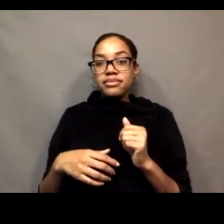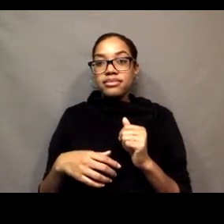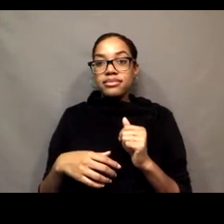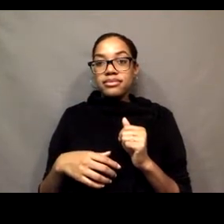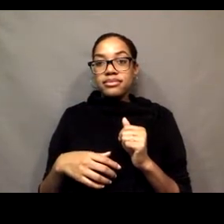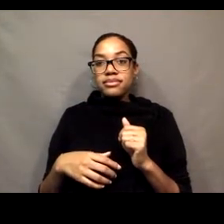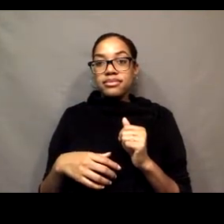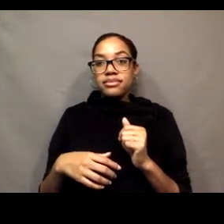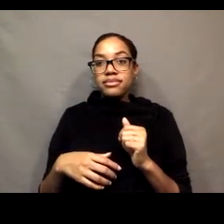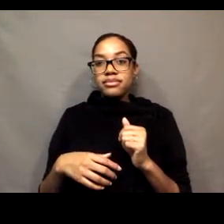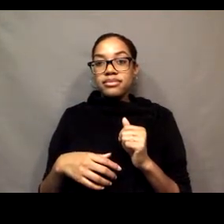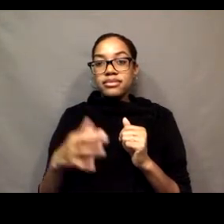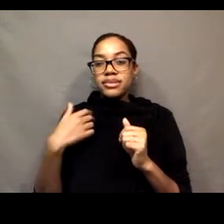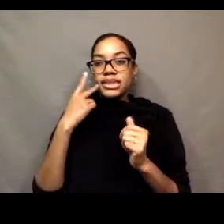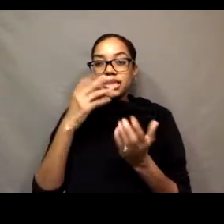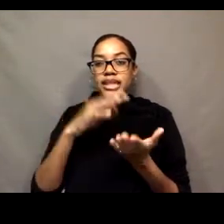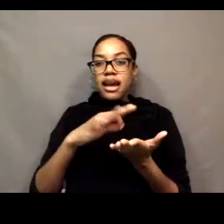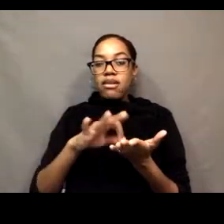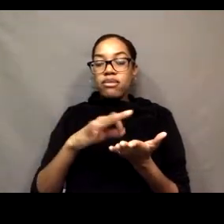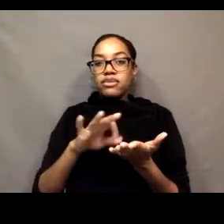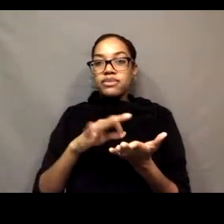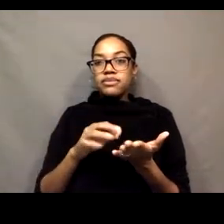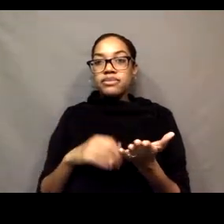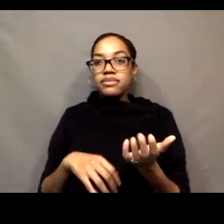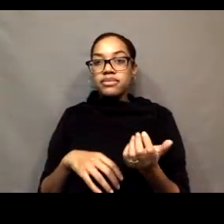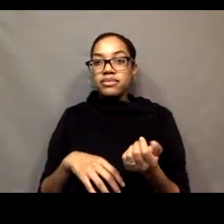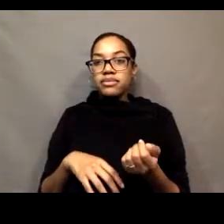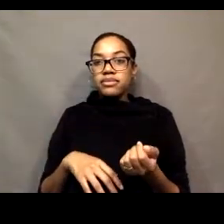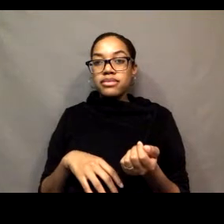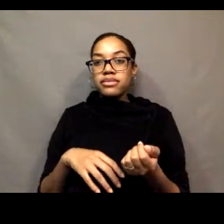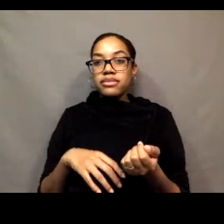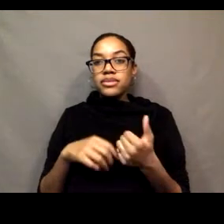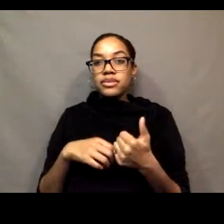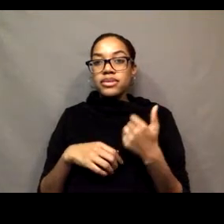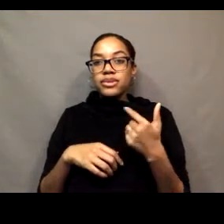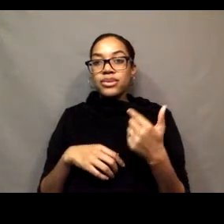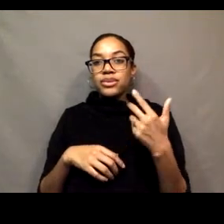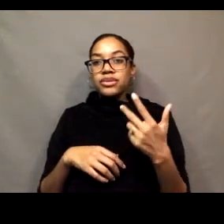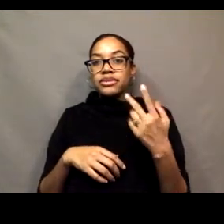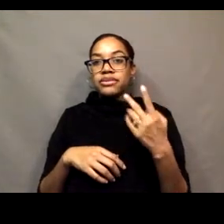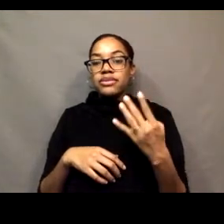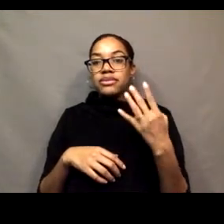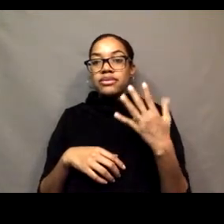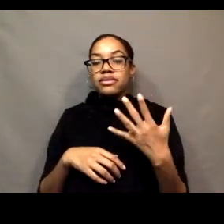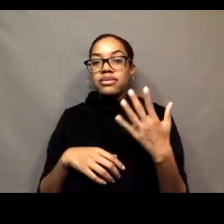there's what? It's hard to count backwards. One, two, three, four, five, six, seven,